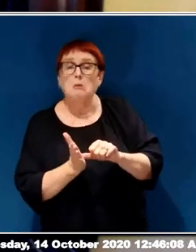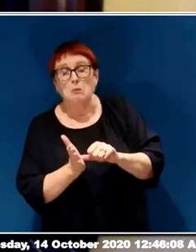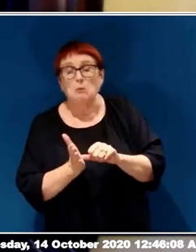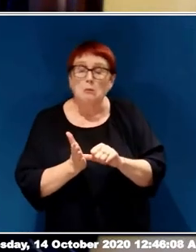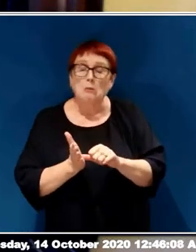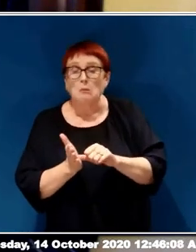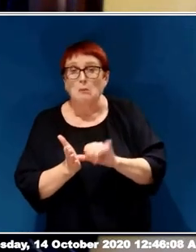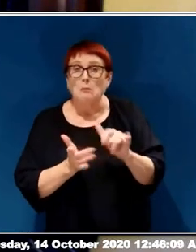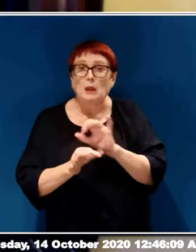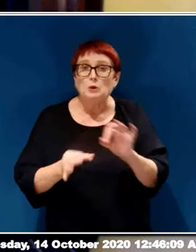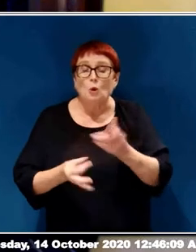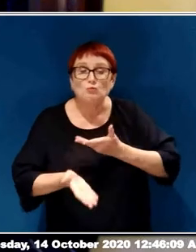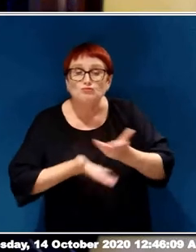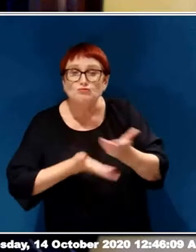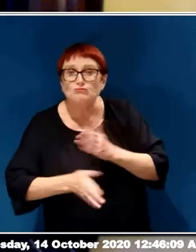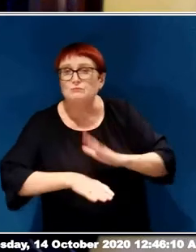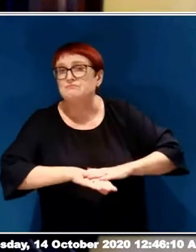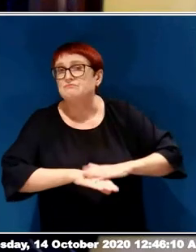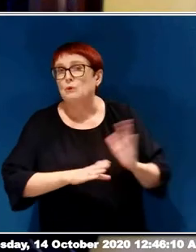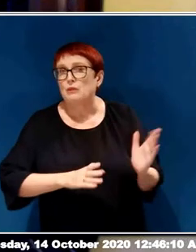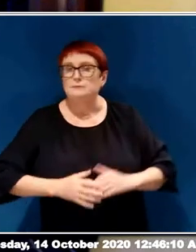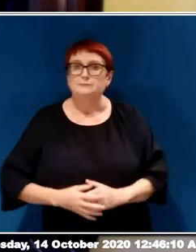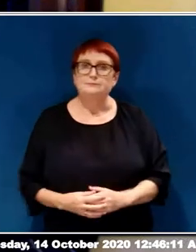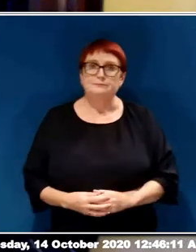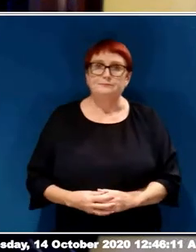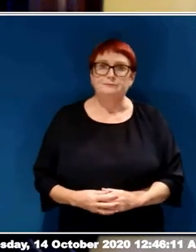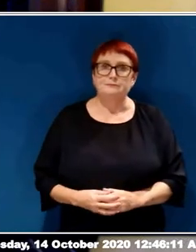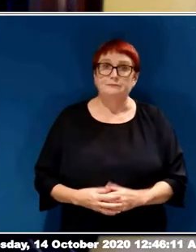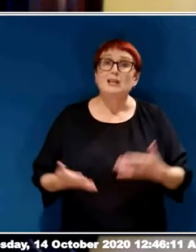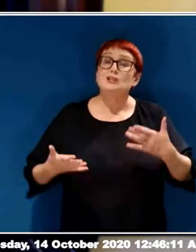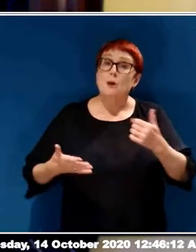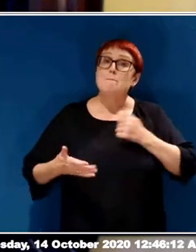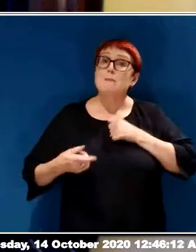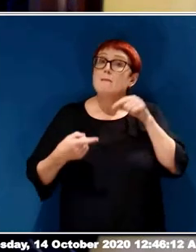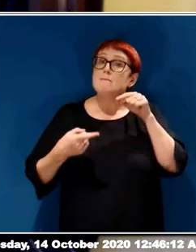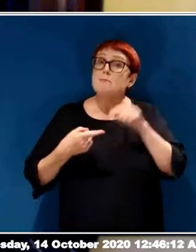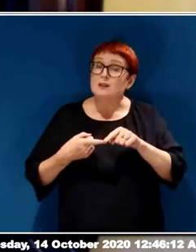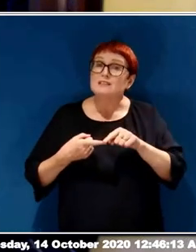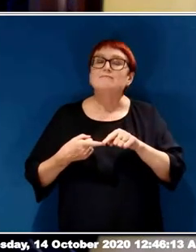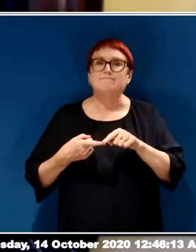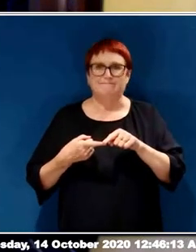decision-making to schools, we've made their lives quite hard because they need